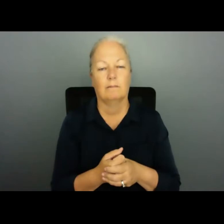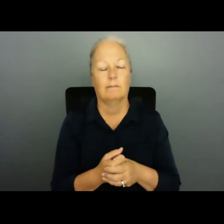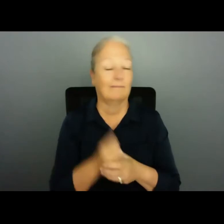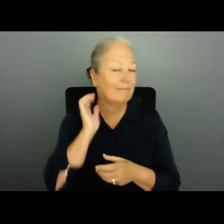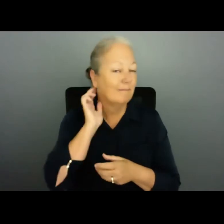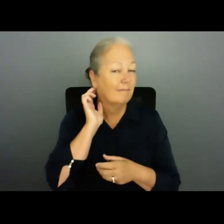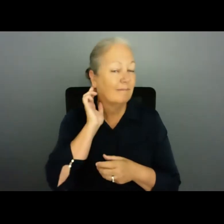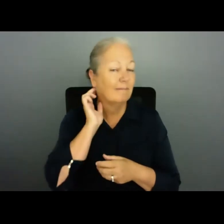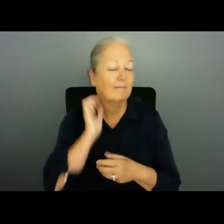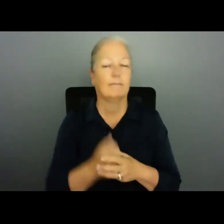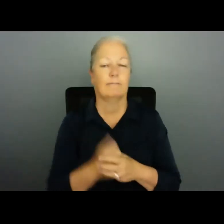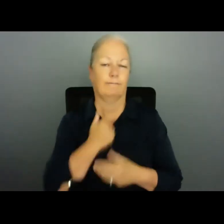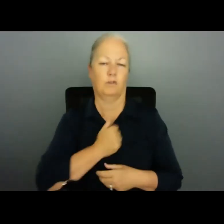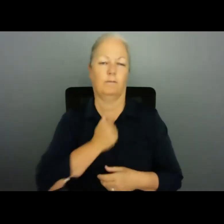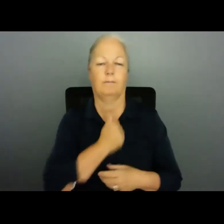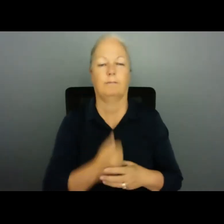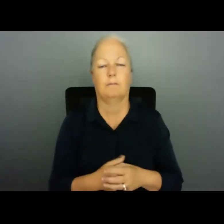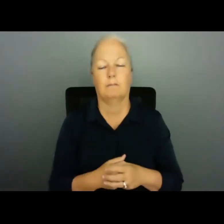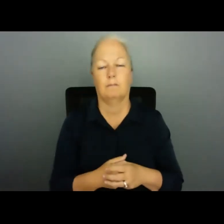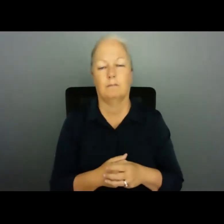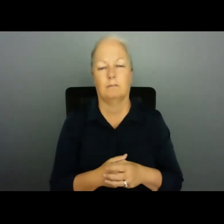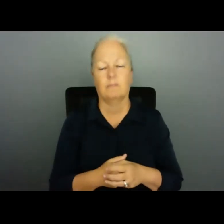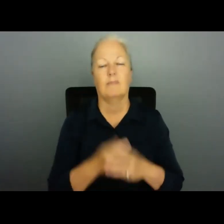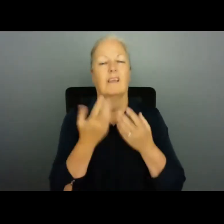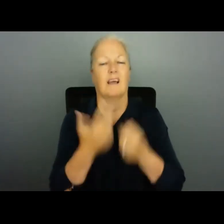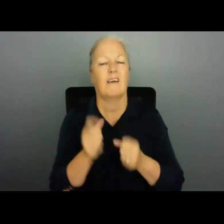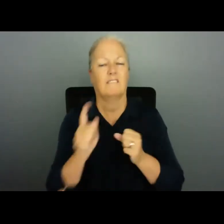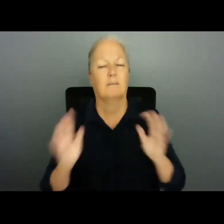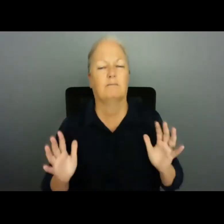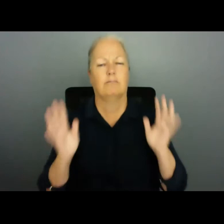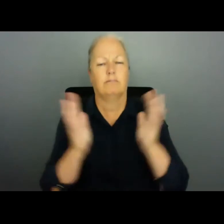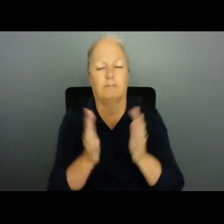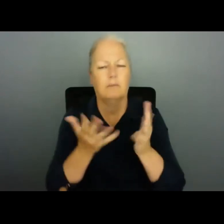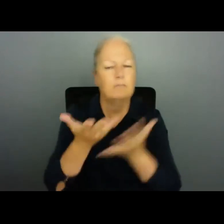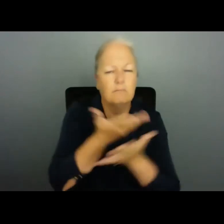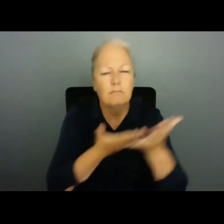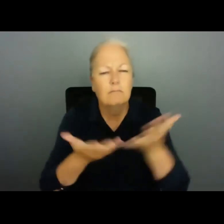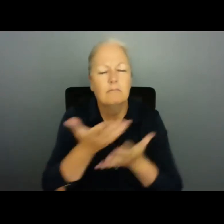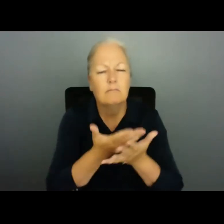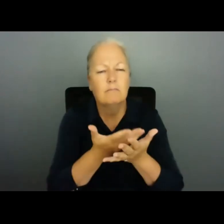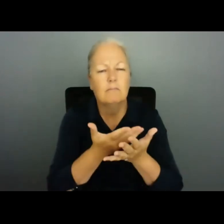inclusive participation disability rights as human rights intersectionality and partnerships with